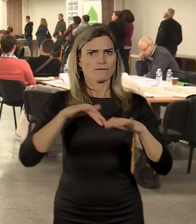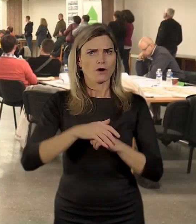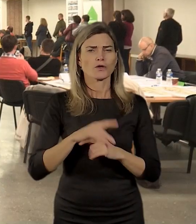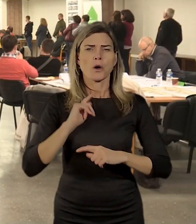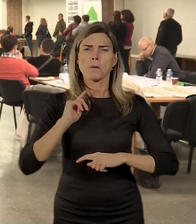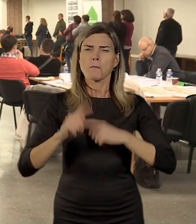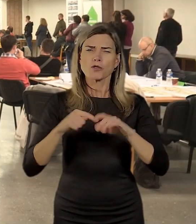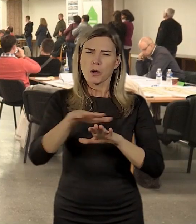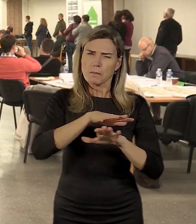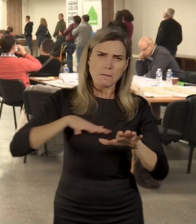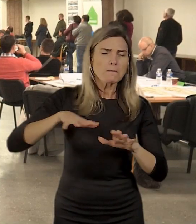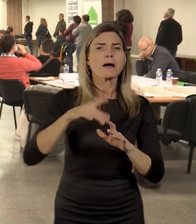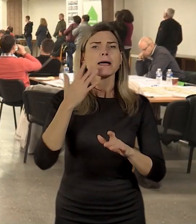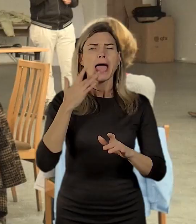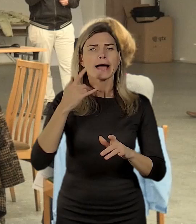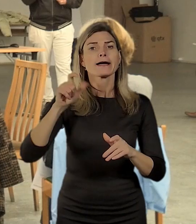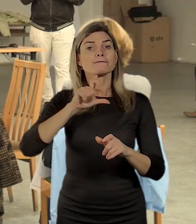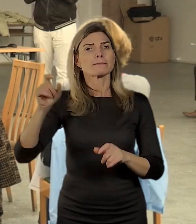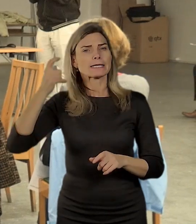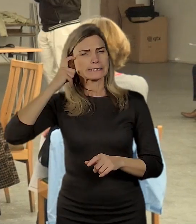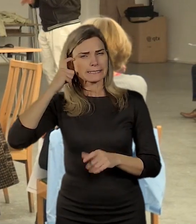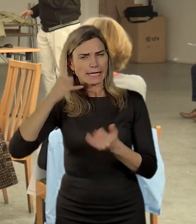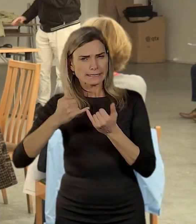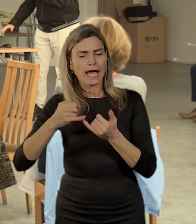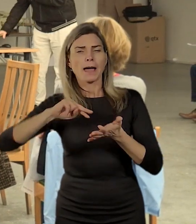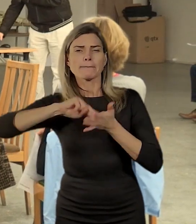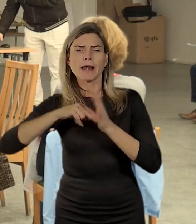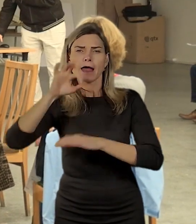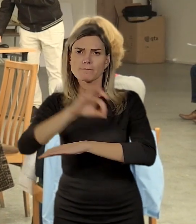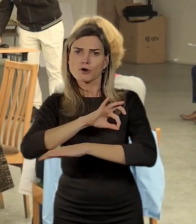The result of the public participation process and our planning is a high-quality project